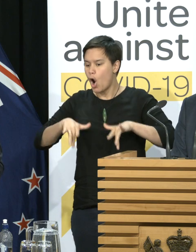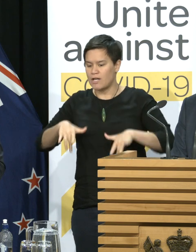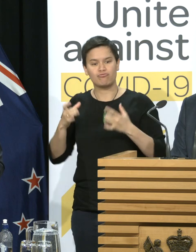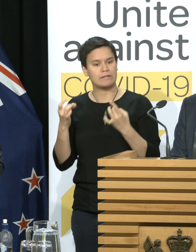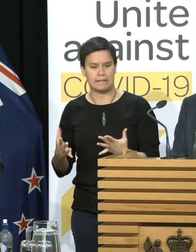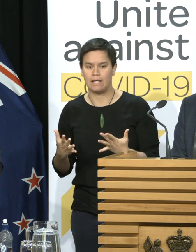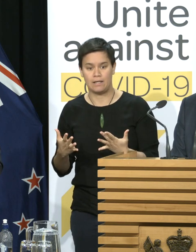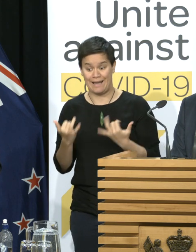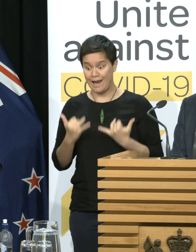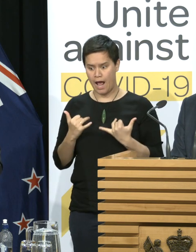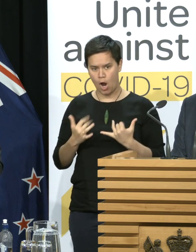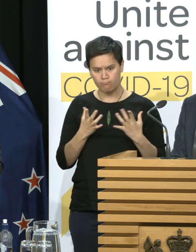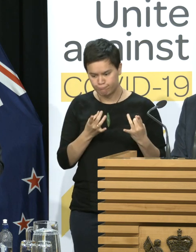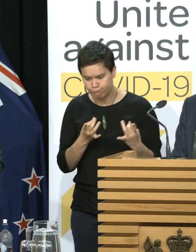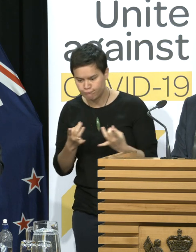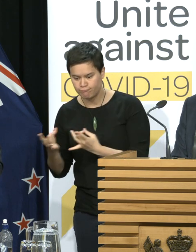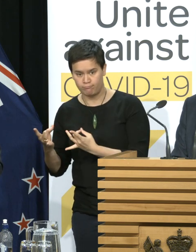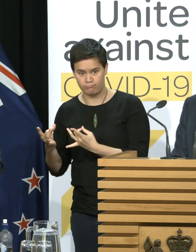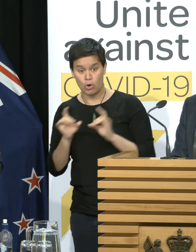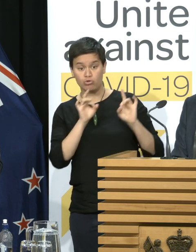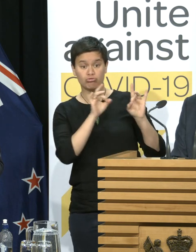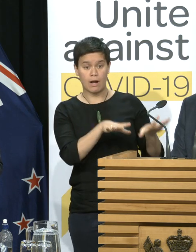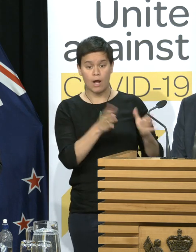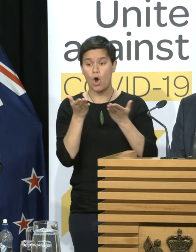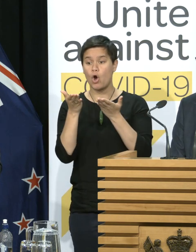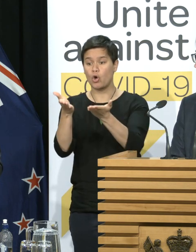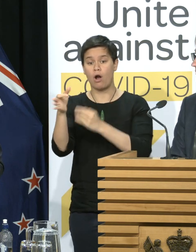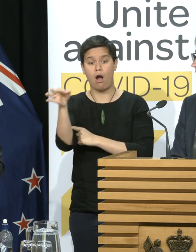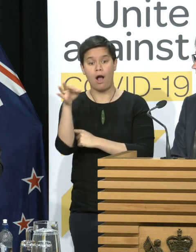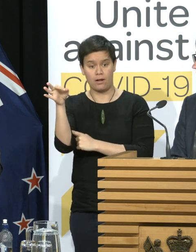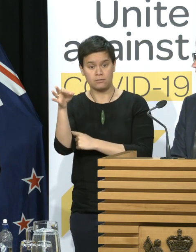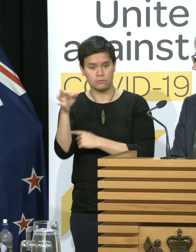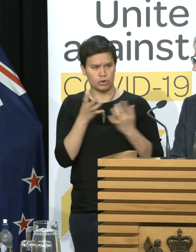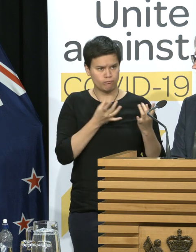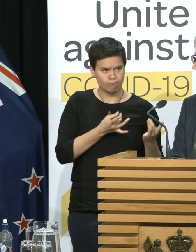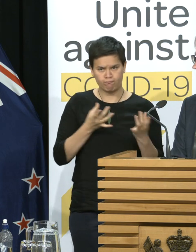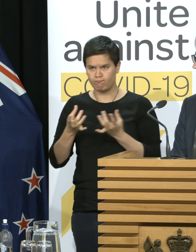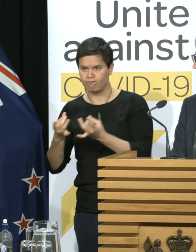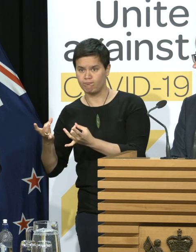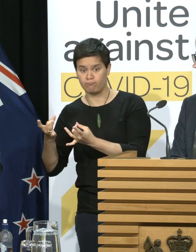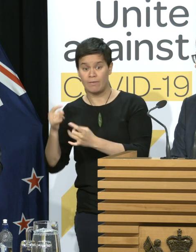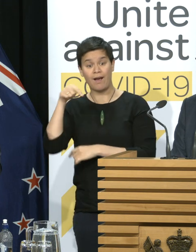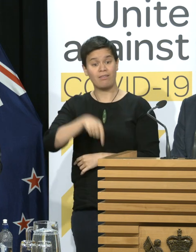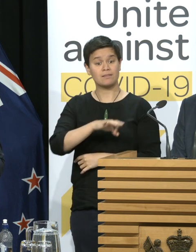with the kookiness, where we've been also doing some work. I was at Auckland airport this morning, going over with them, the planes to separate